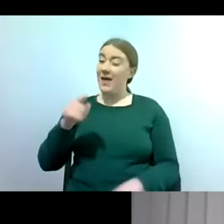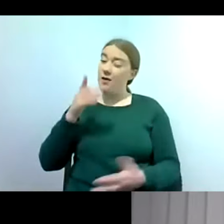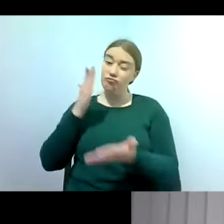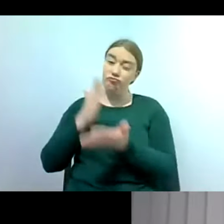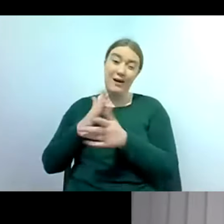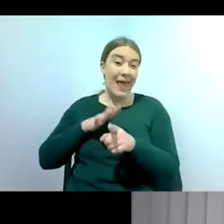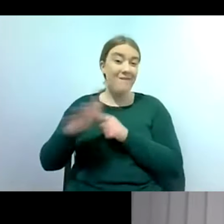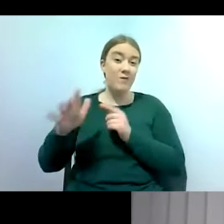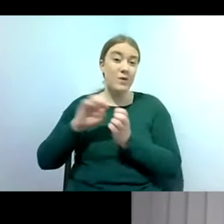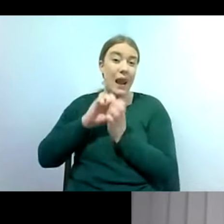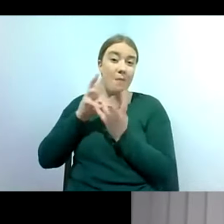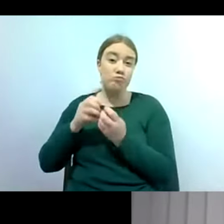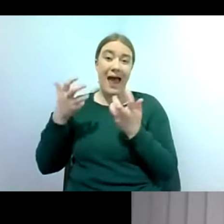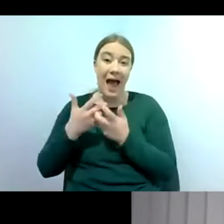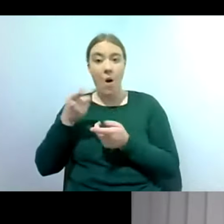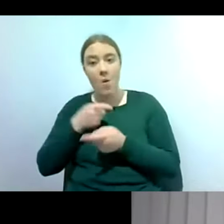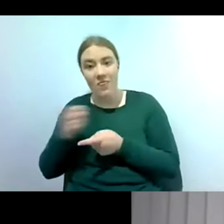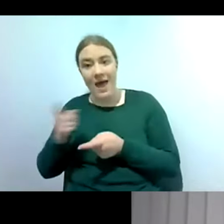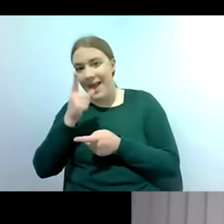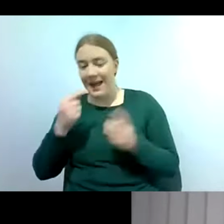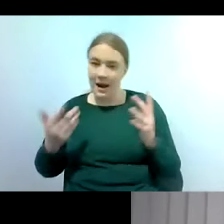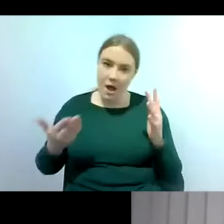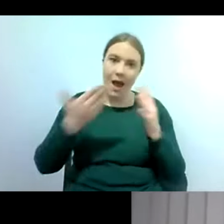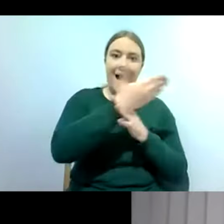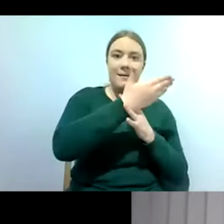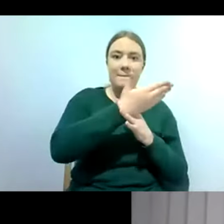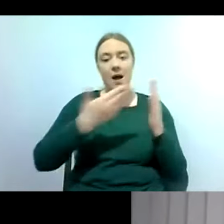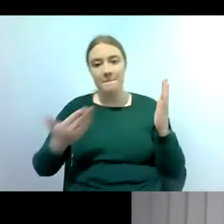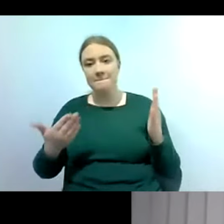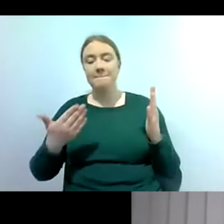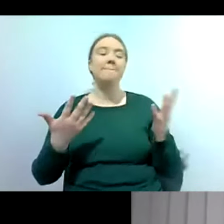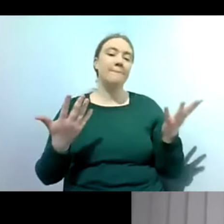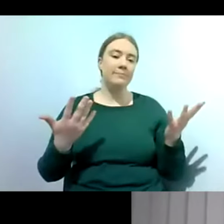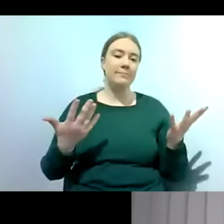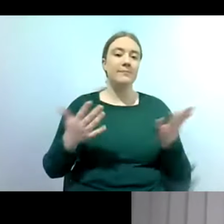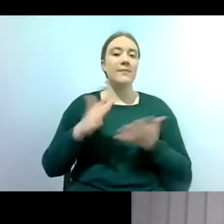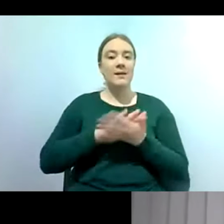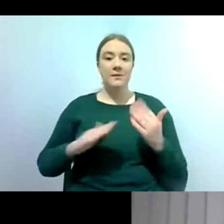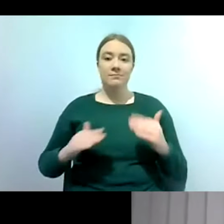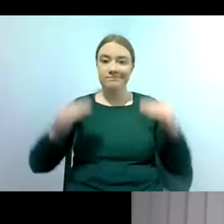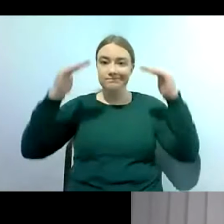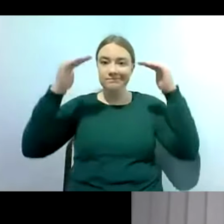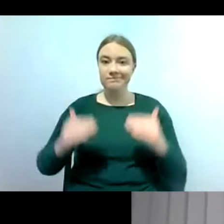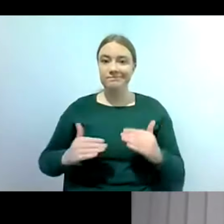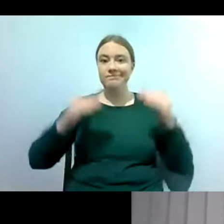and so variation between variation in flow between years can is probably